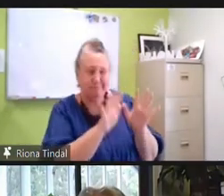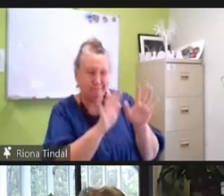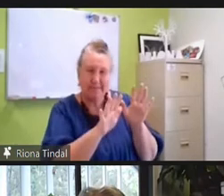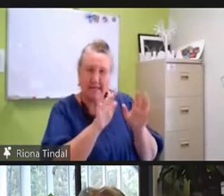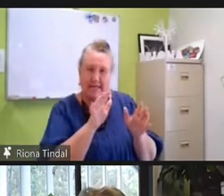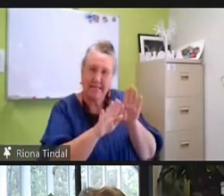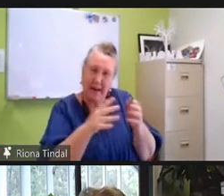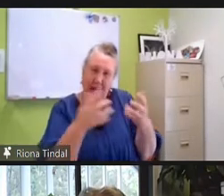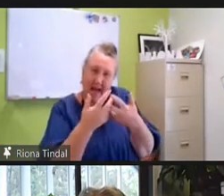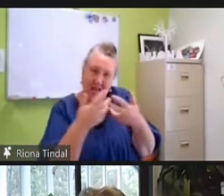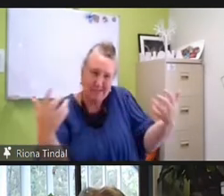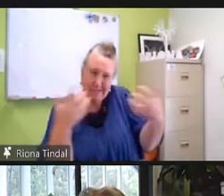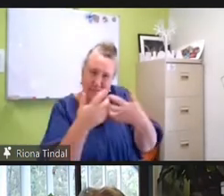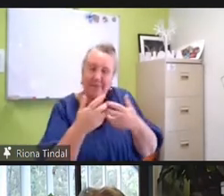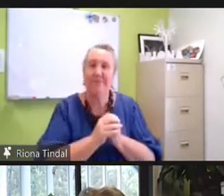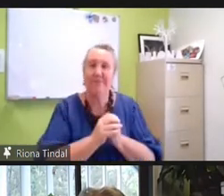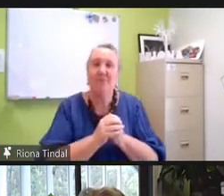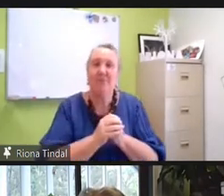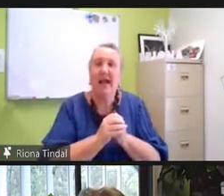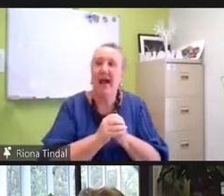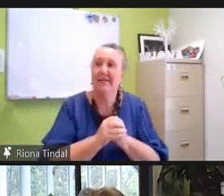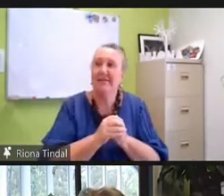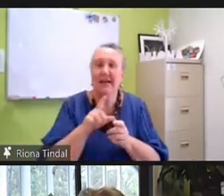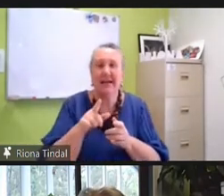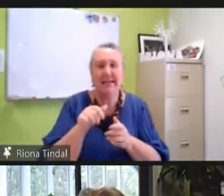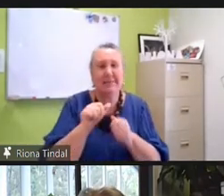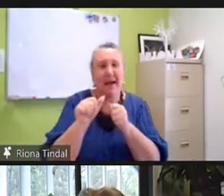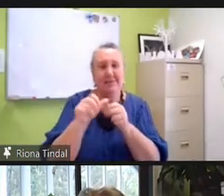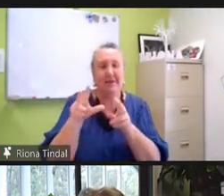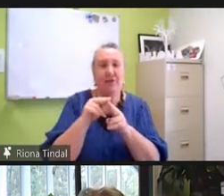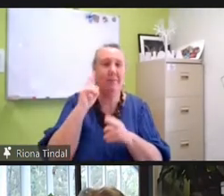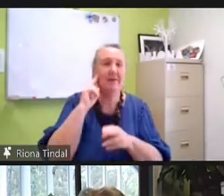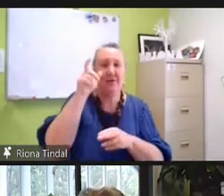and then have a look at interpreters where I think the signing skills are going to match well.